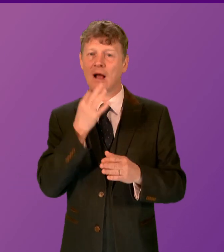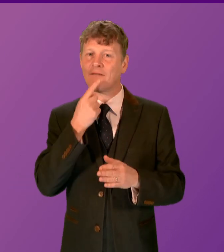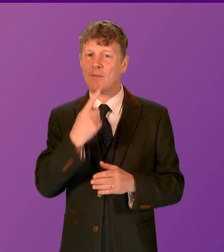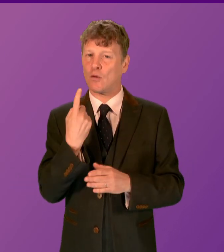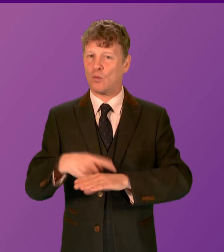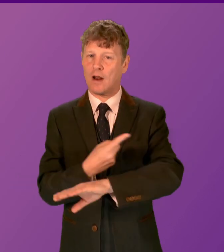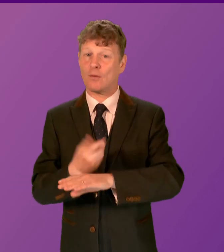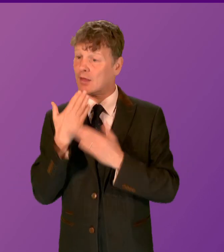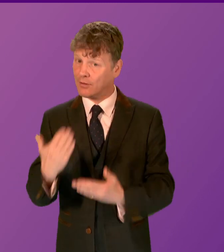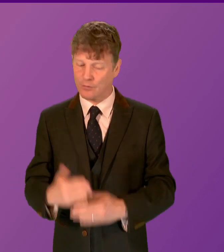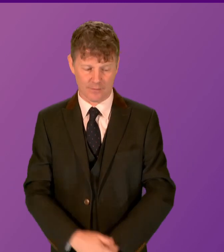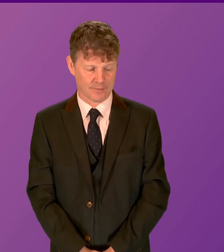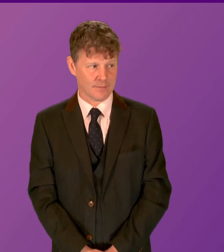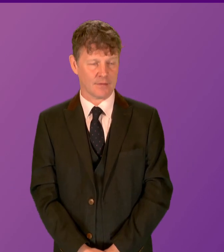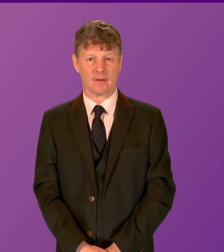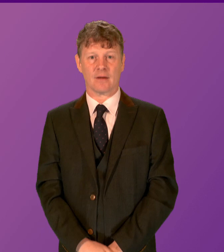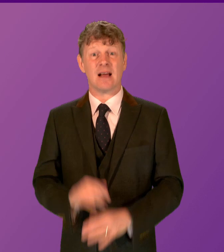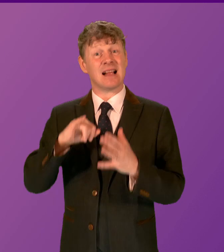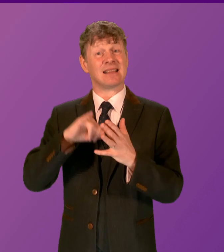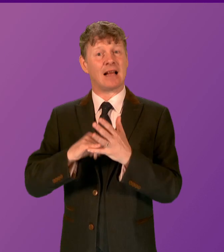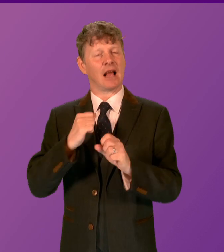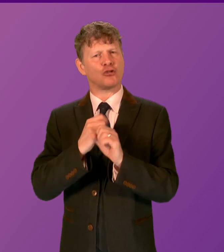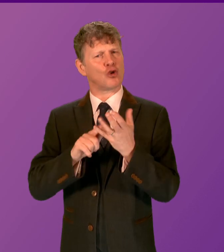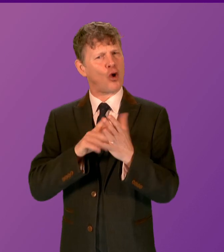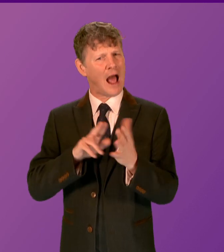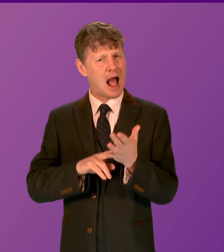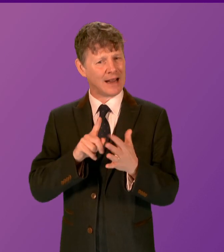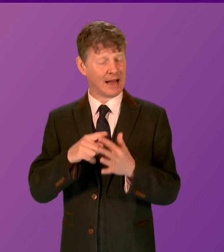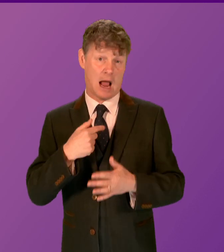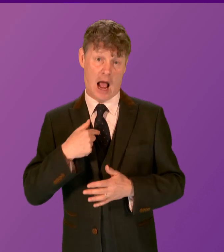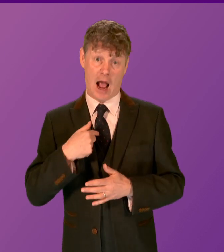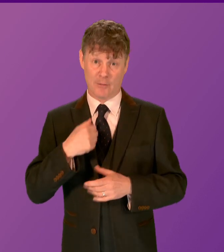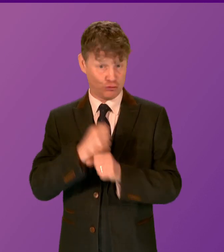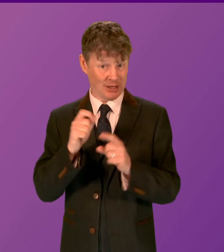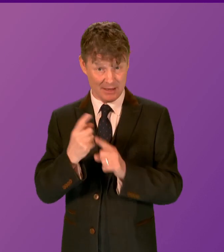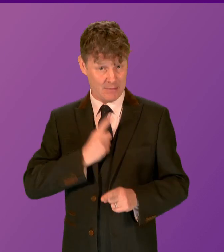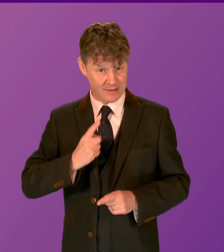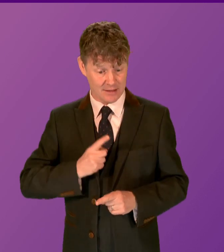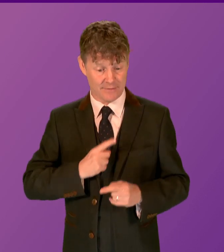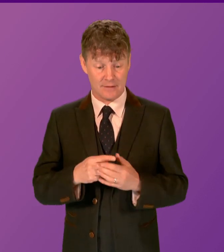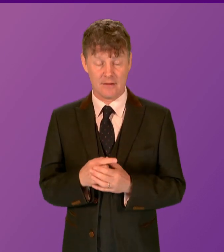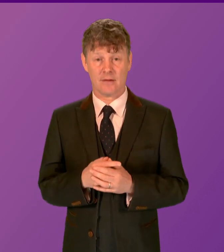I refer members to my entry in the register of members’ interests; I am a practising NHS general practitioner.